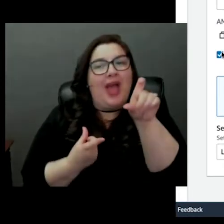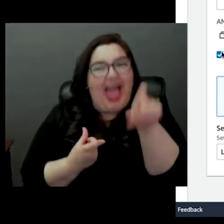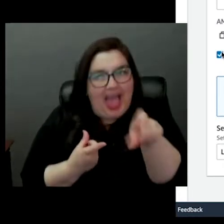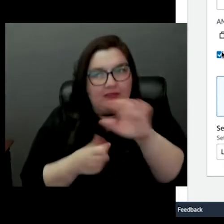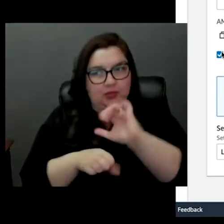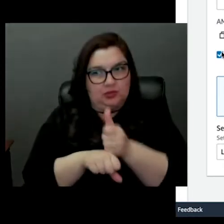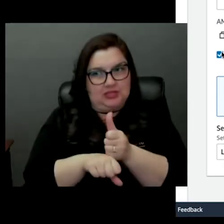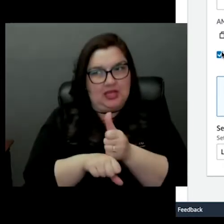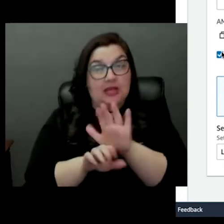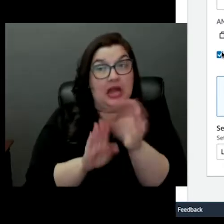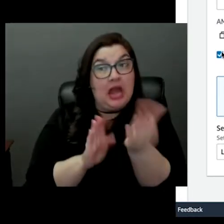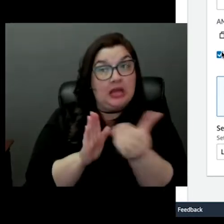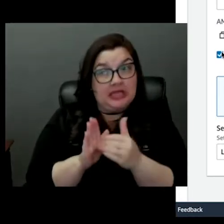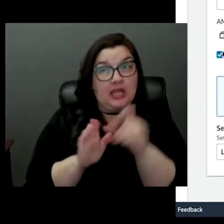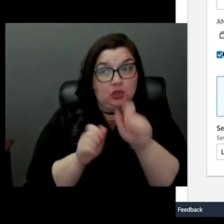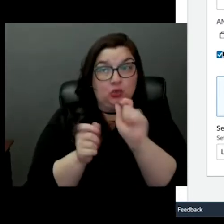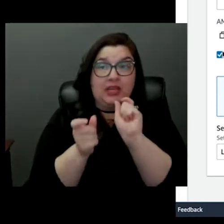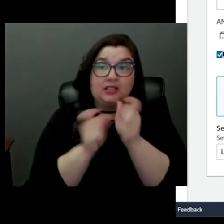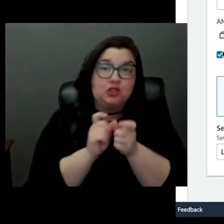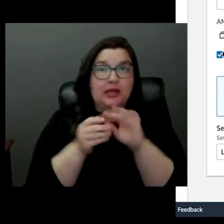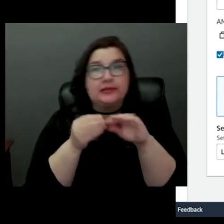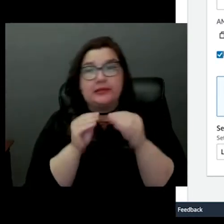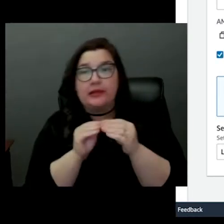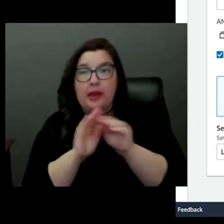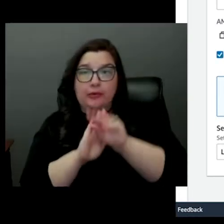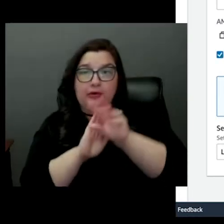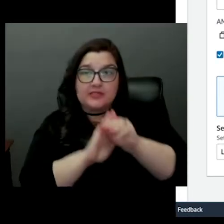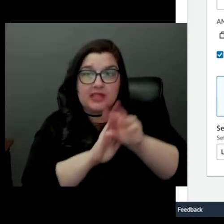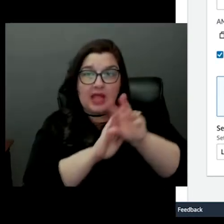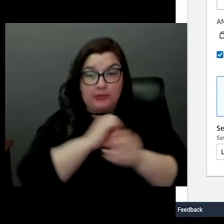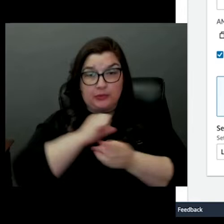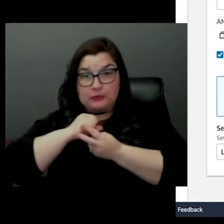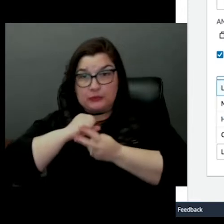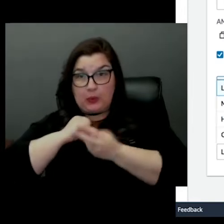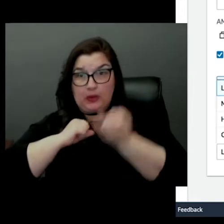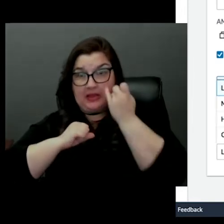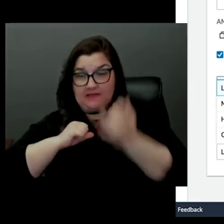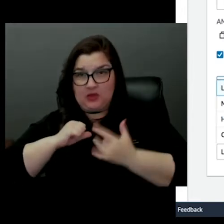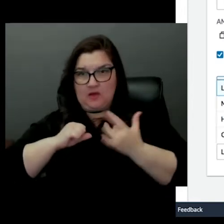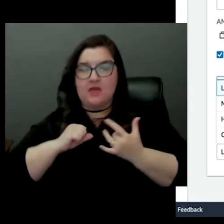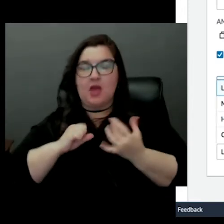you can change the number of snapshots that you store. If you feel like you're gonna have a more frequent launch